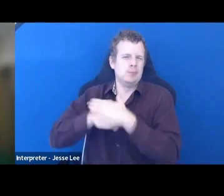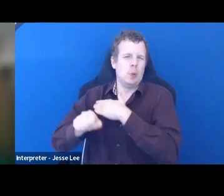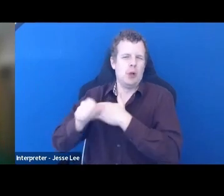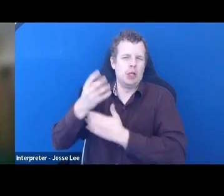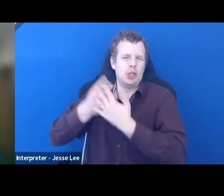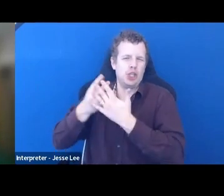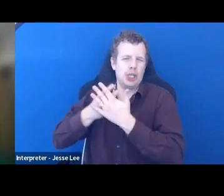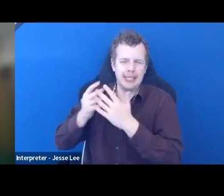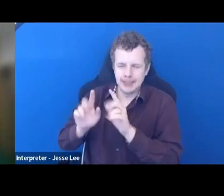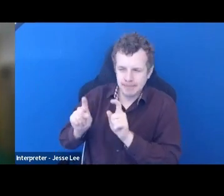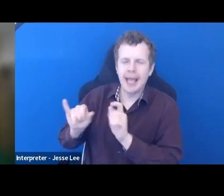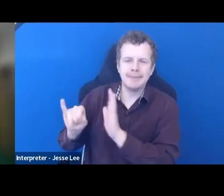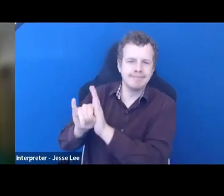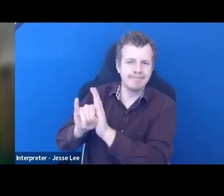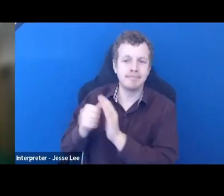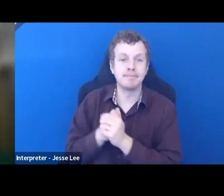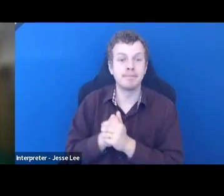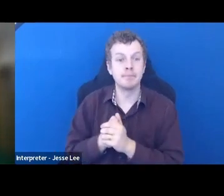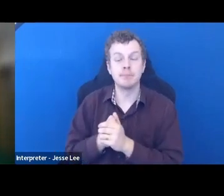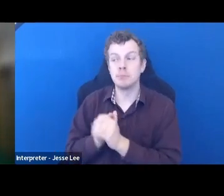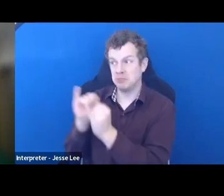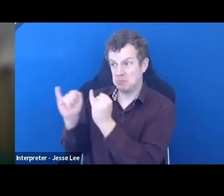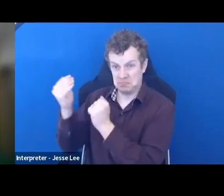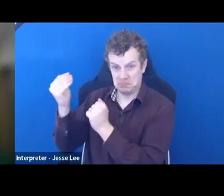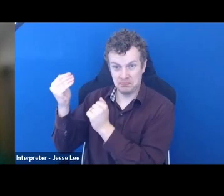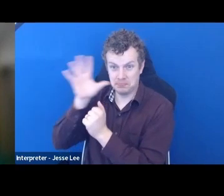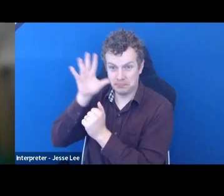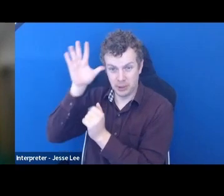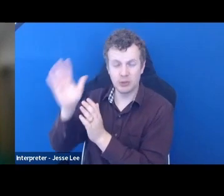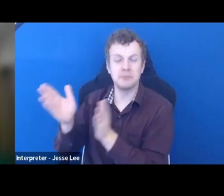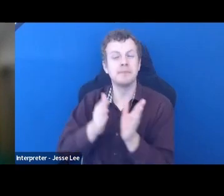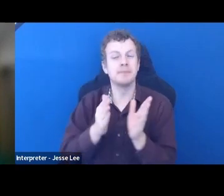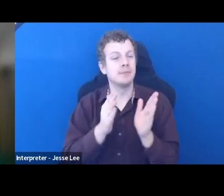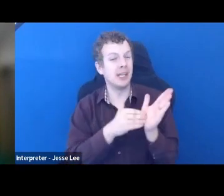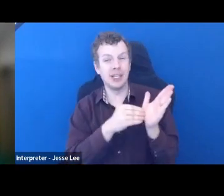They also interviewed 14 clinicians that work with families